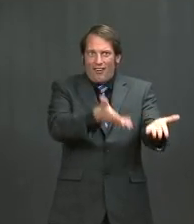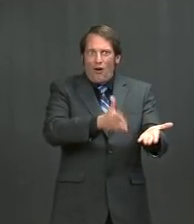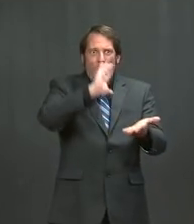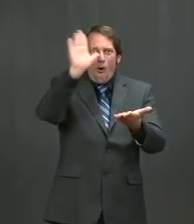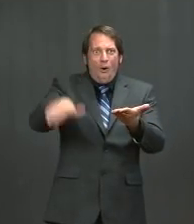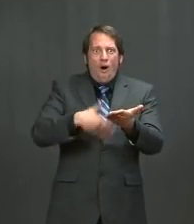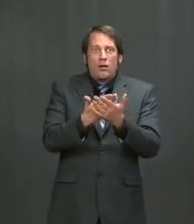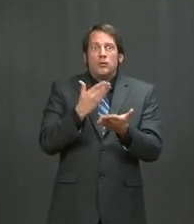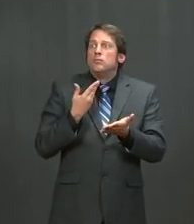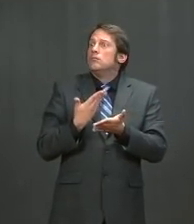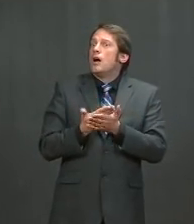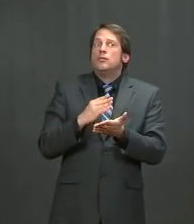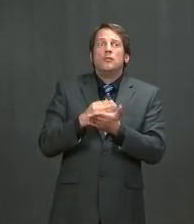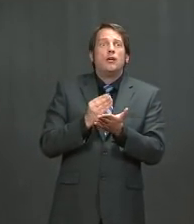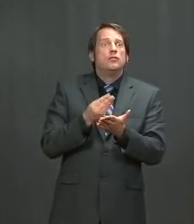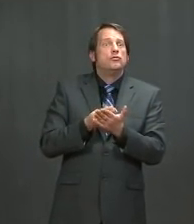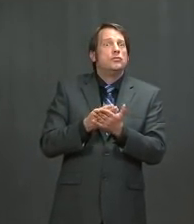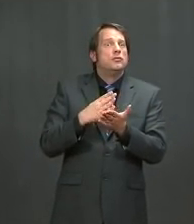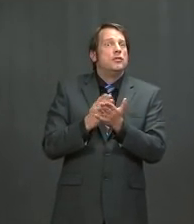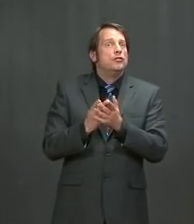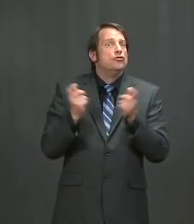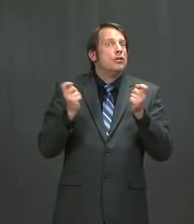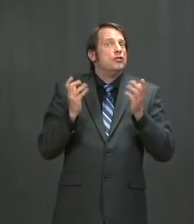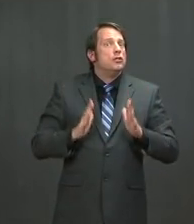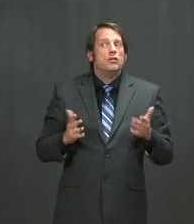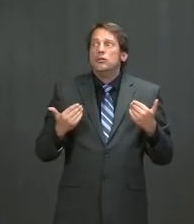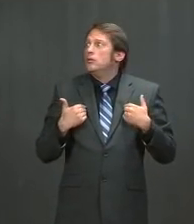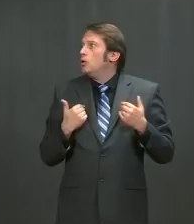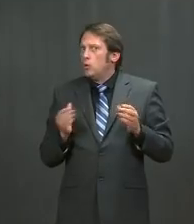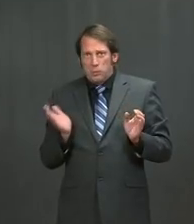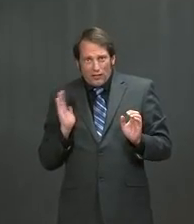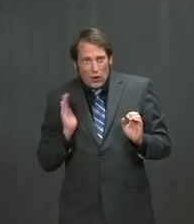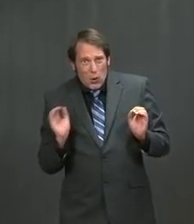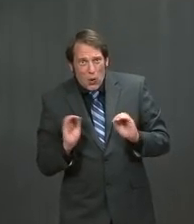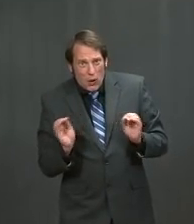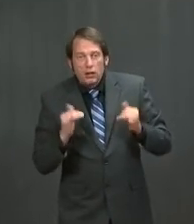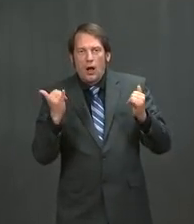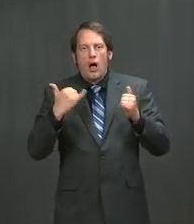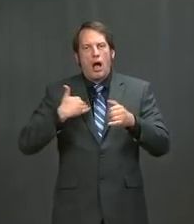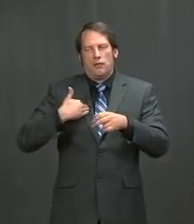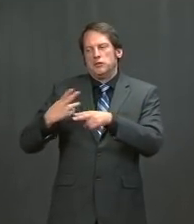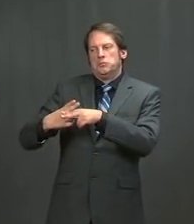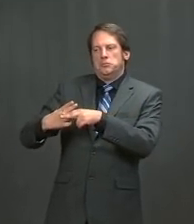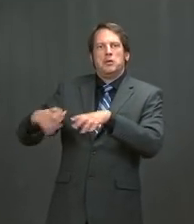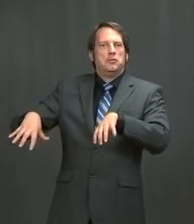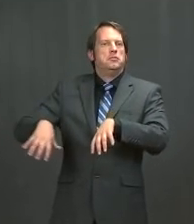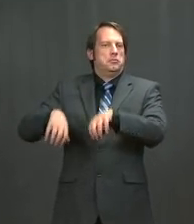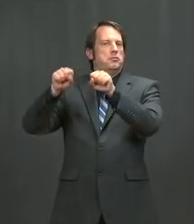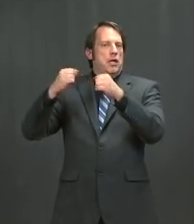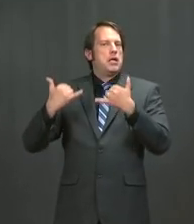We have now an acting budget director, which is an important step forward. But, again, we expect it to be soon.